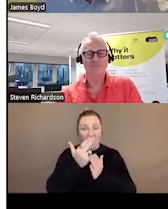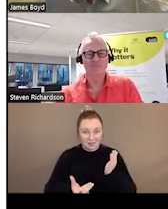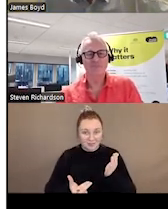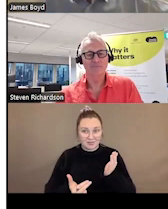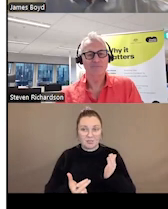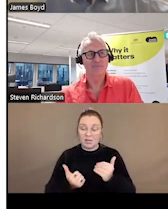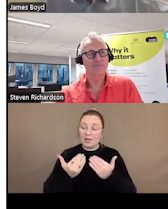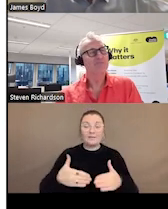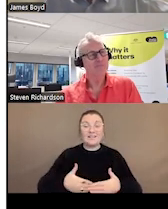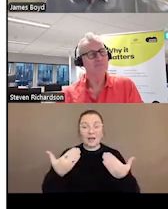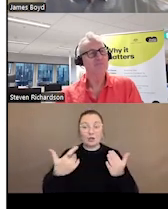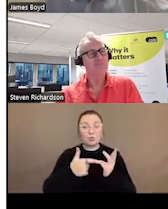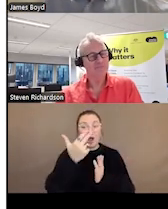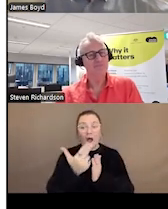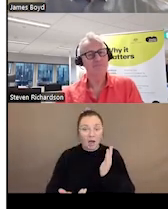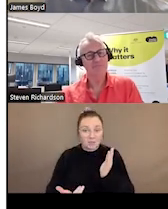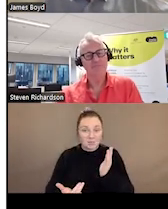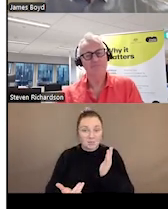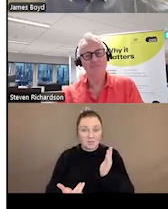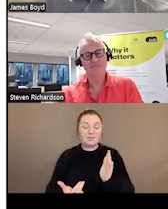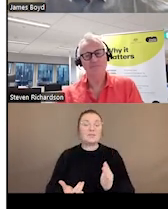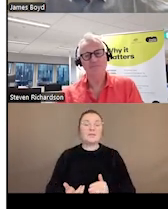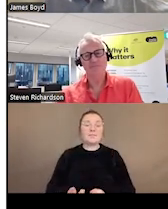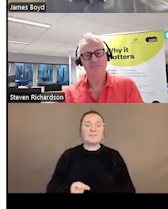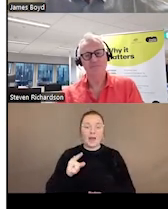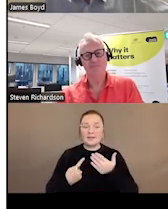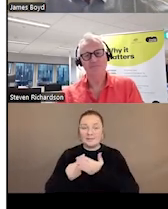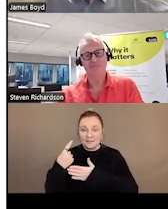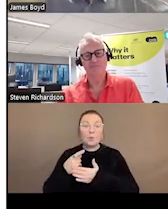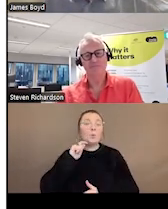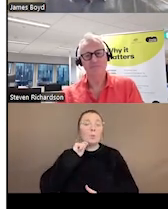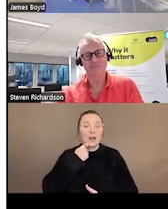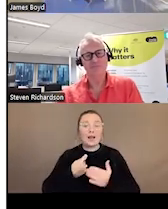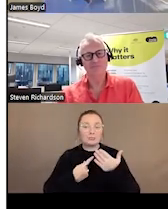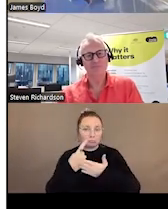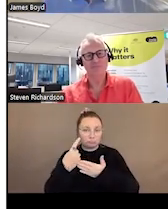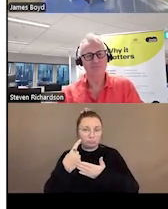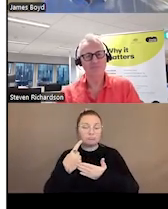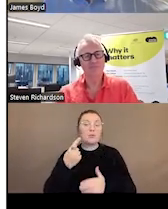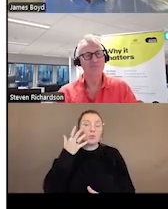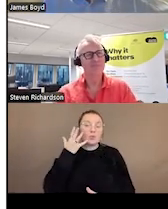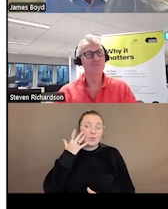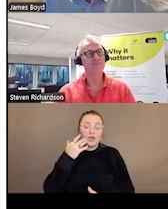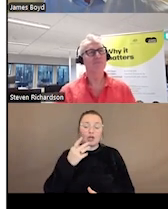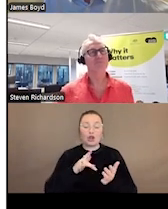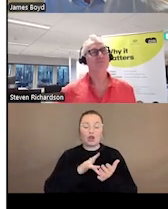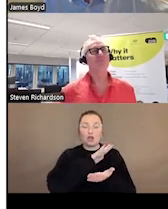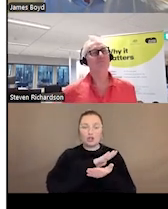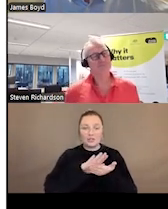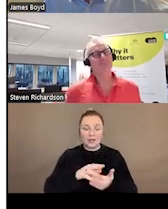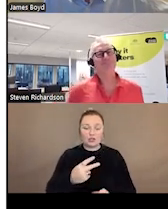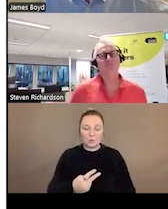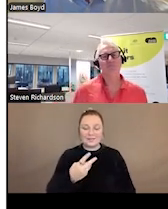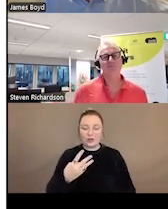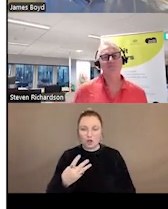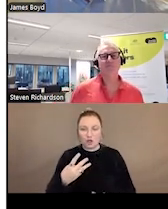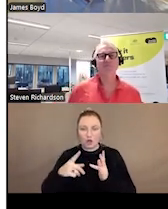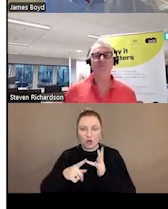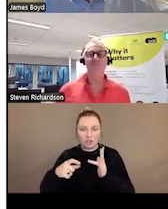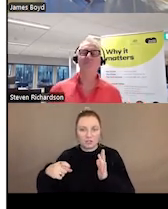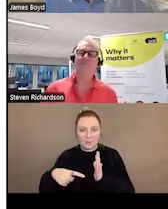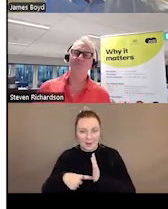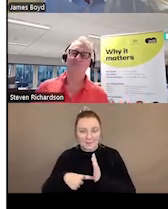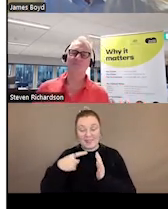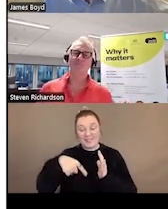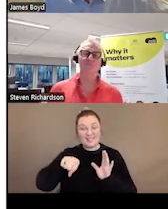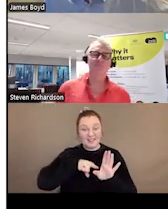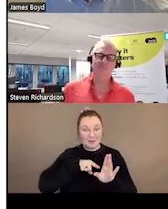Day to the Arts event will take place on Thursday, 23 October this year for the first time.